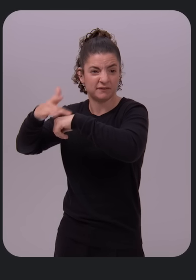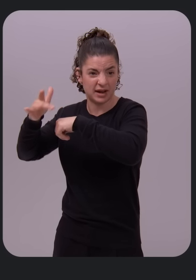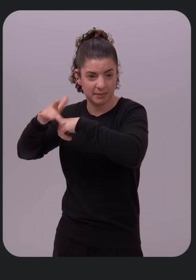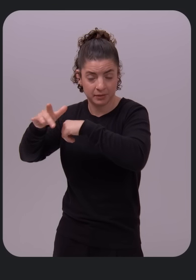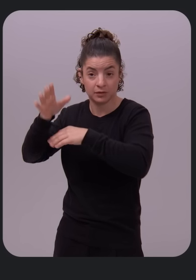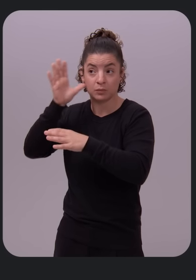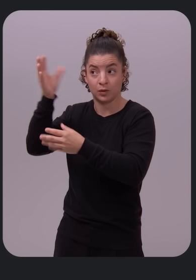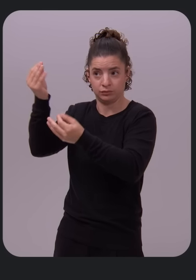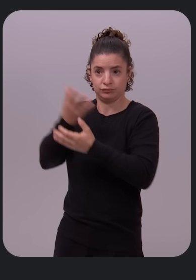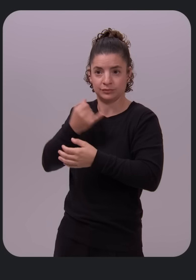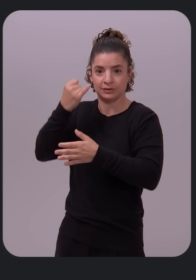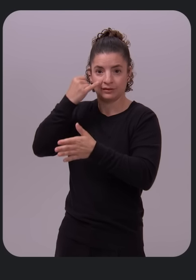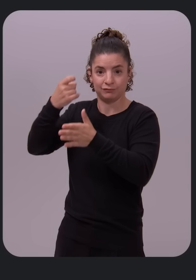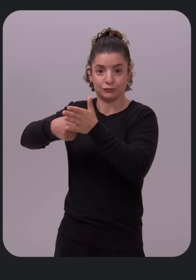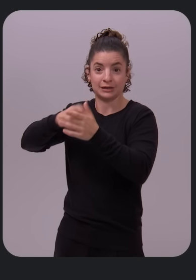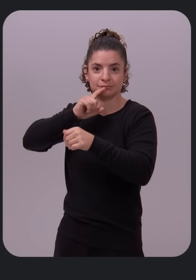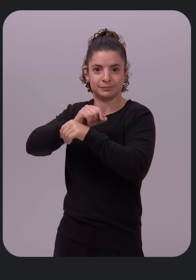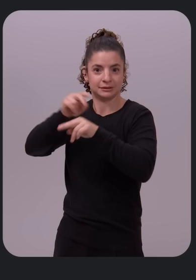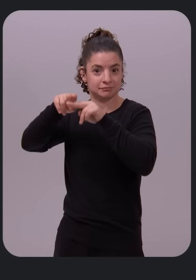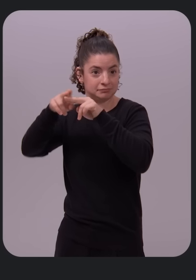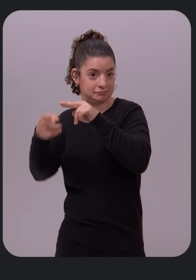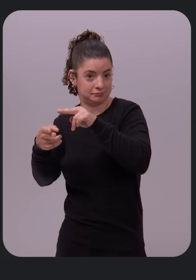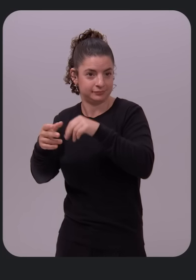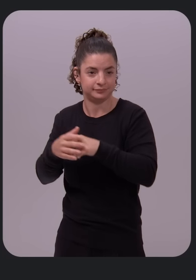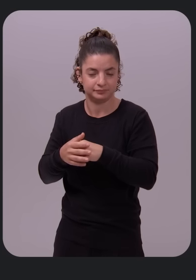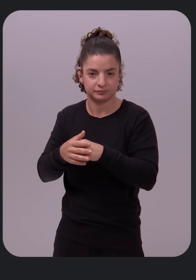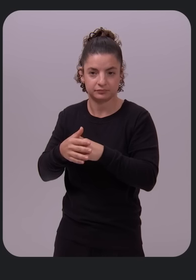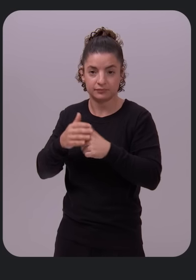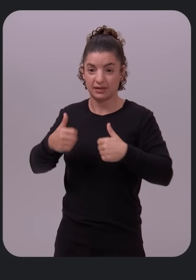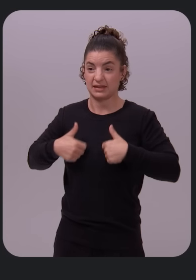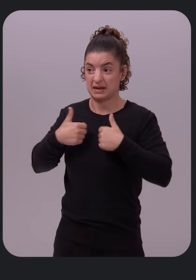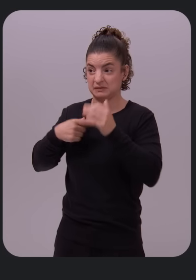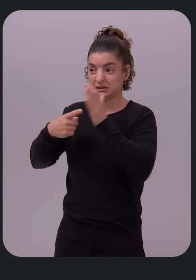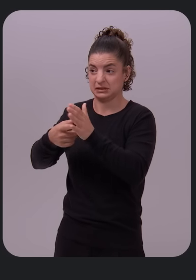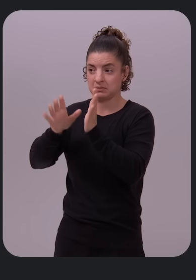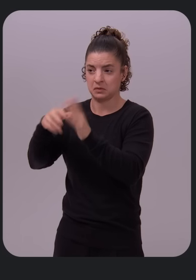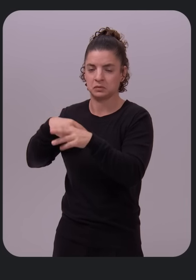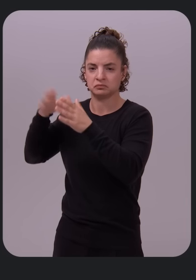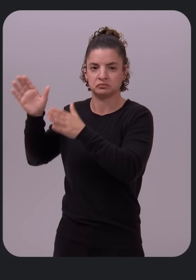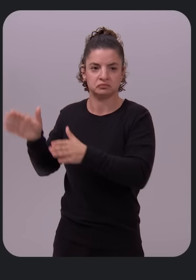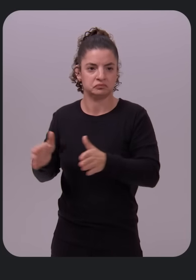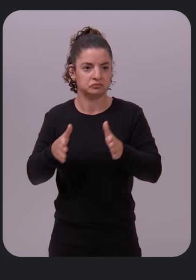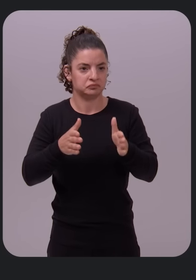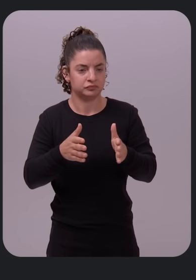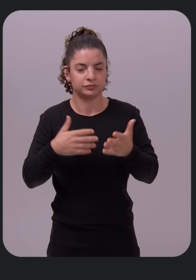let me know if the price drops. So now, let's switch out of our live demo mode.